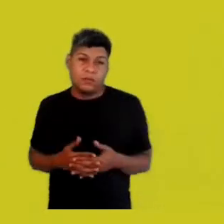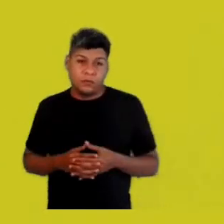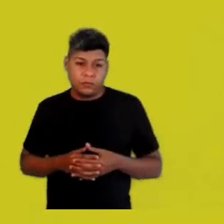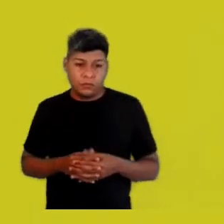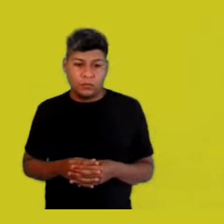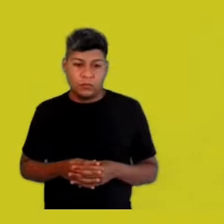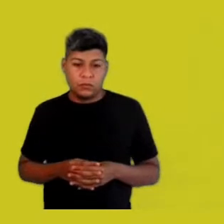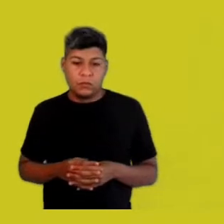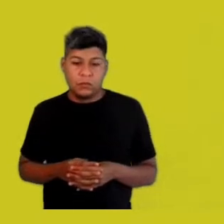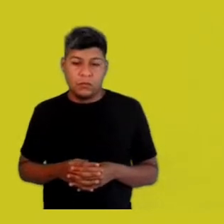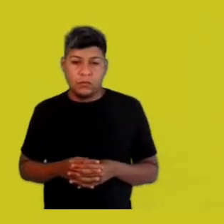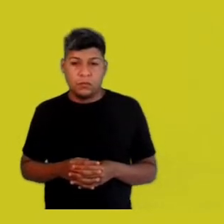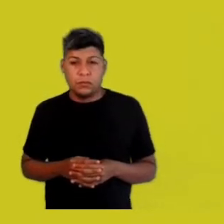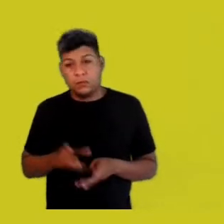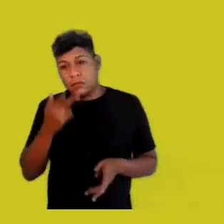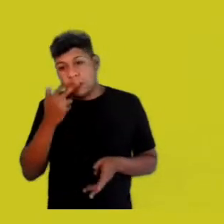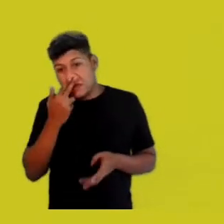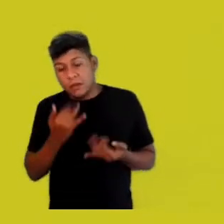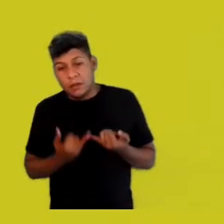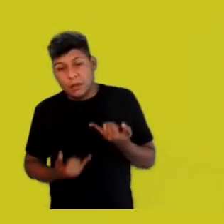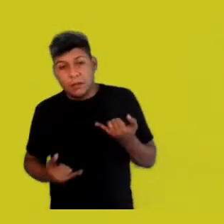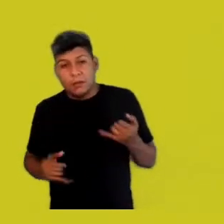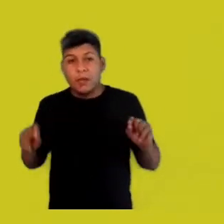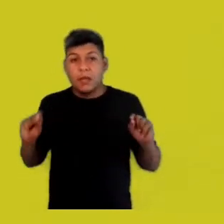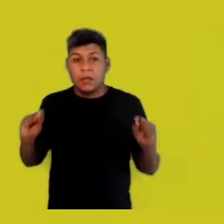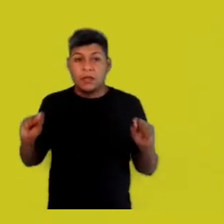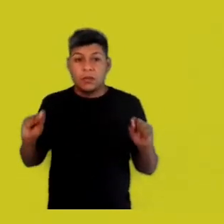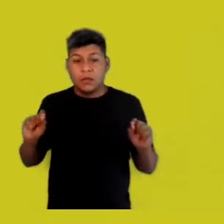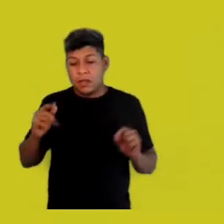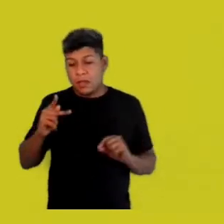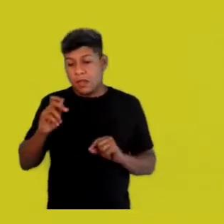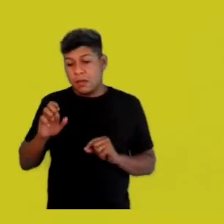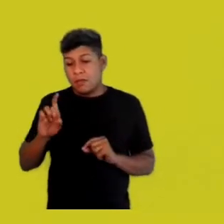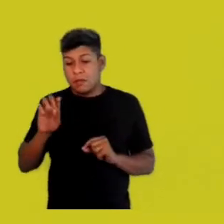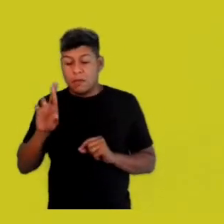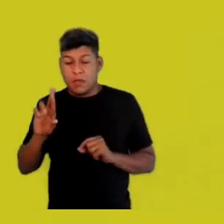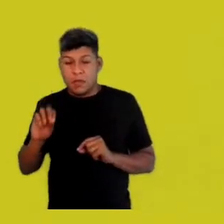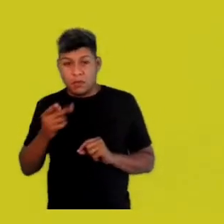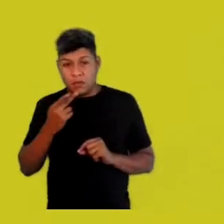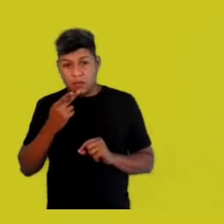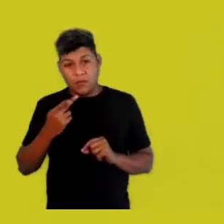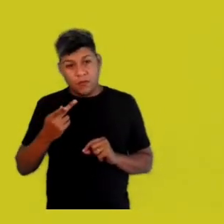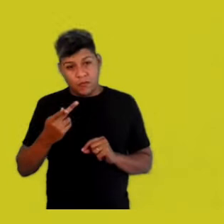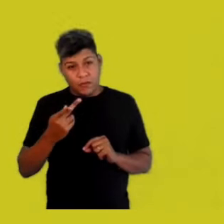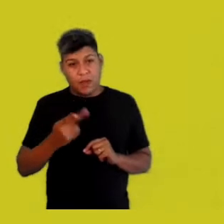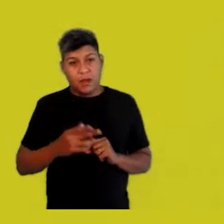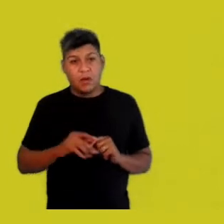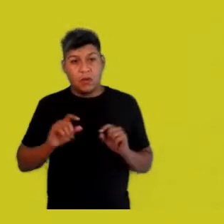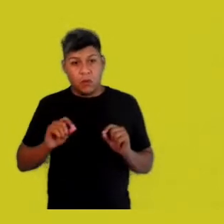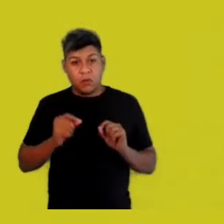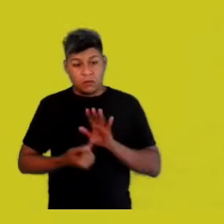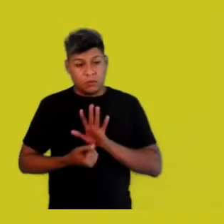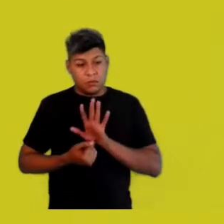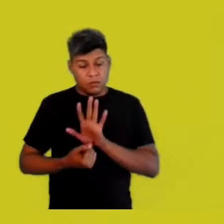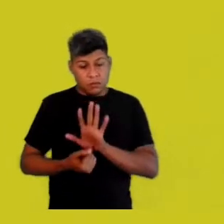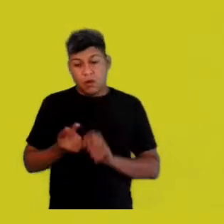And it seems to me that Pedro, in his speech, projected it to another places